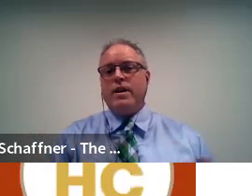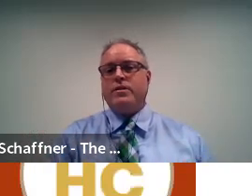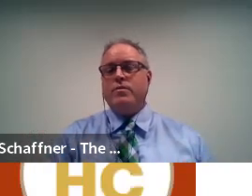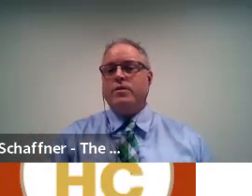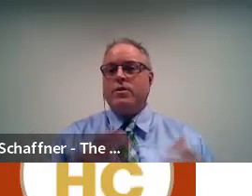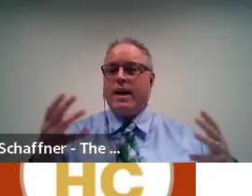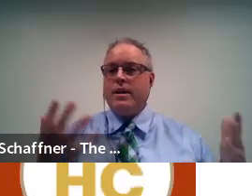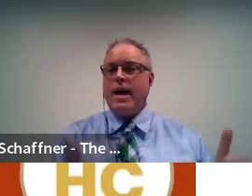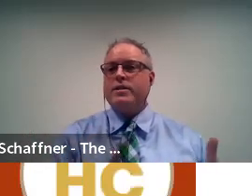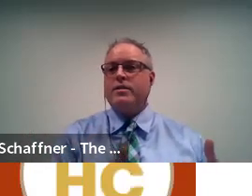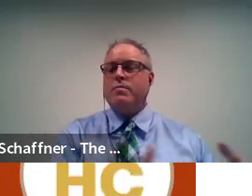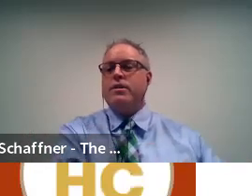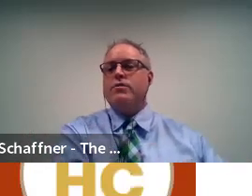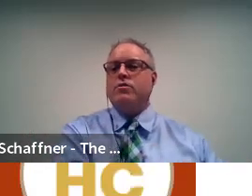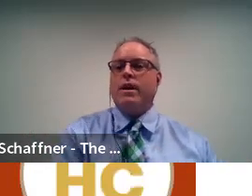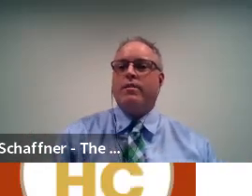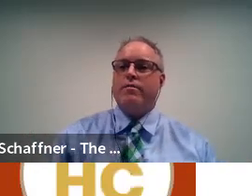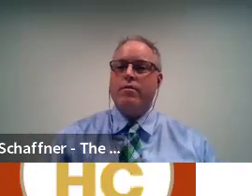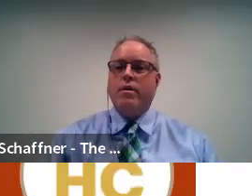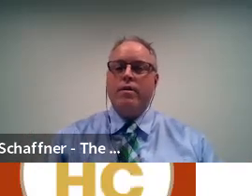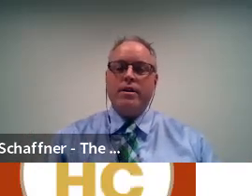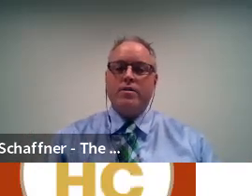can invite students to actually access the materials directly through this.